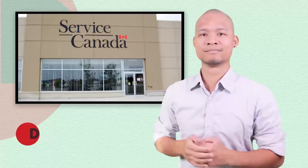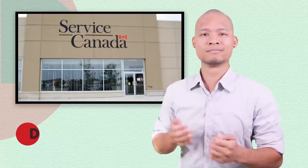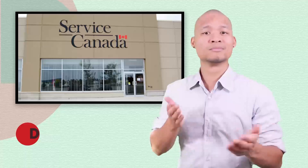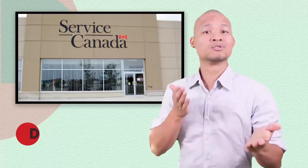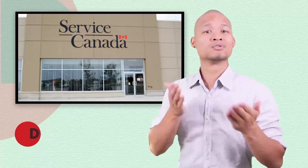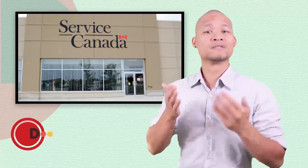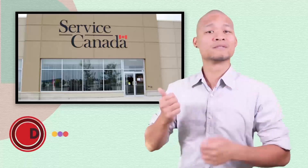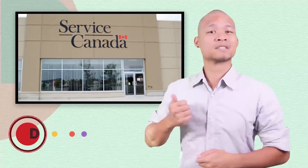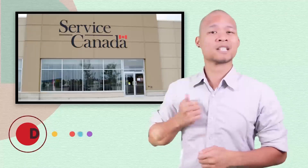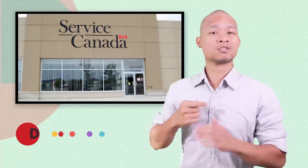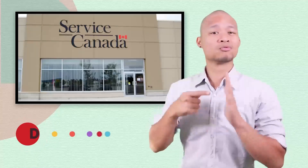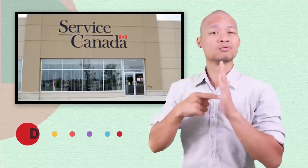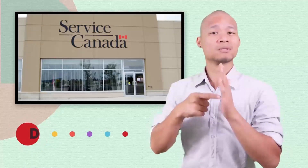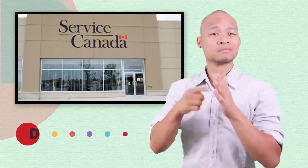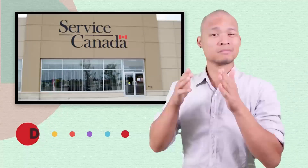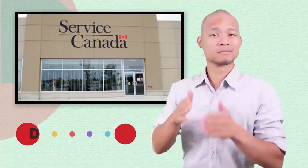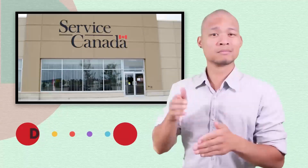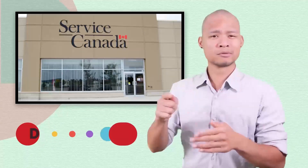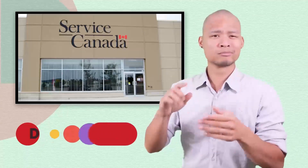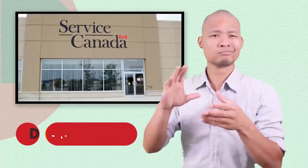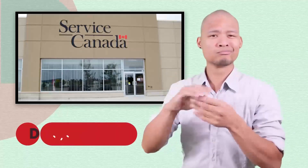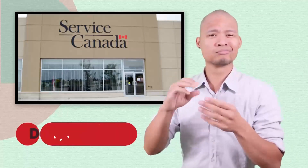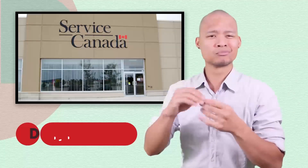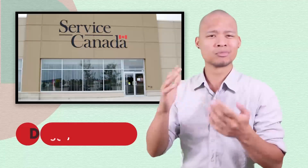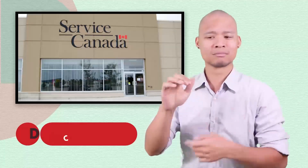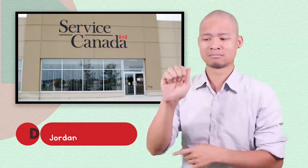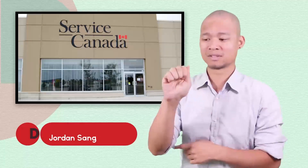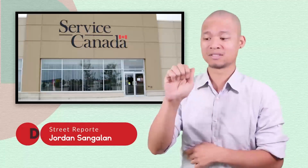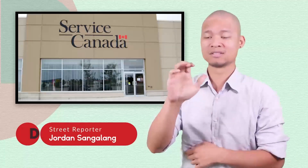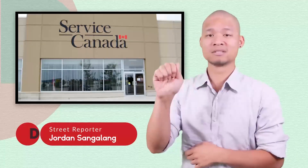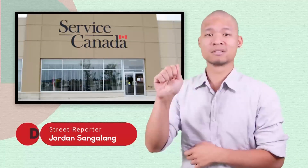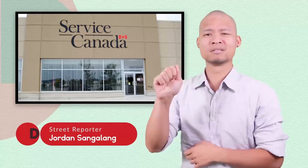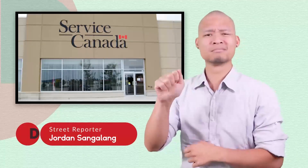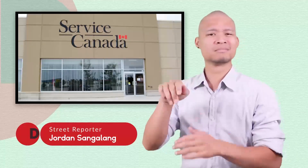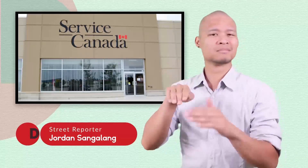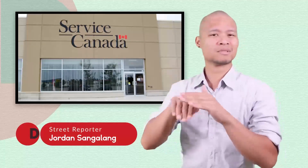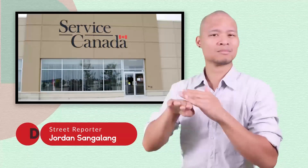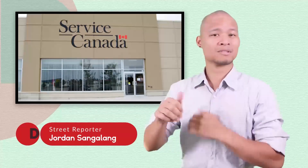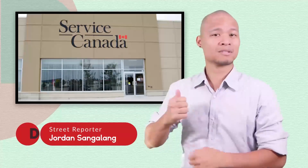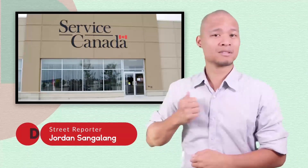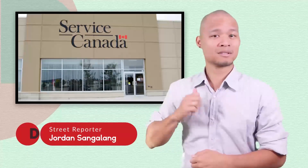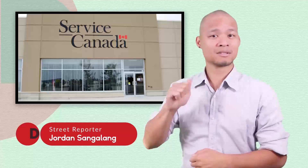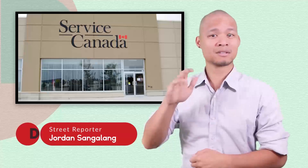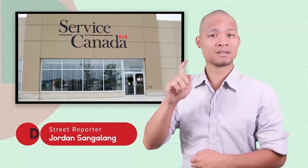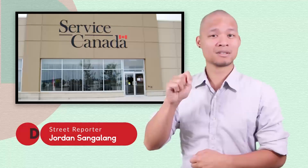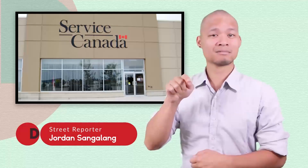[JORDAN]: A Service Canada representative cites the Accessible Canada Act (ACA)